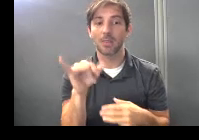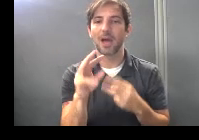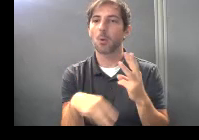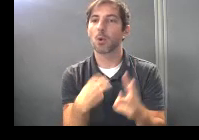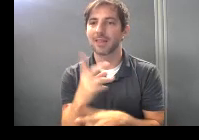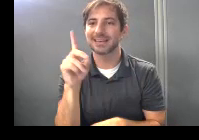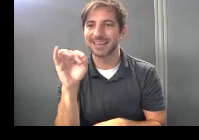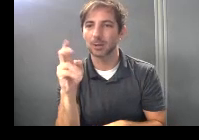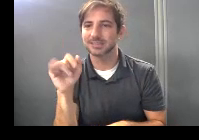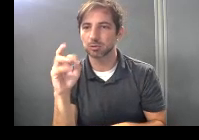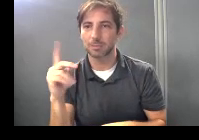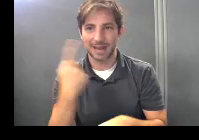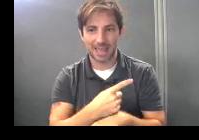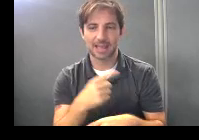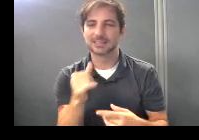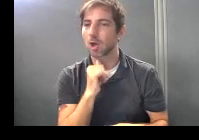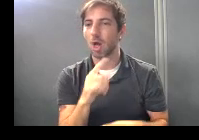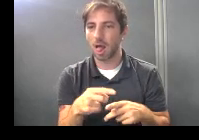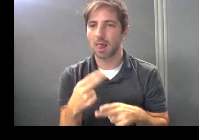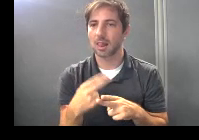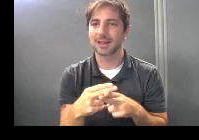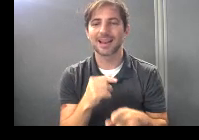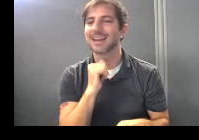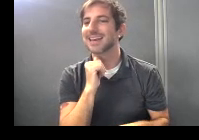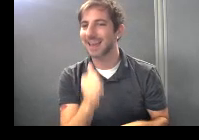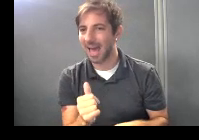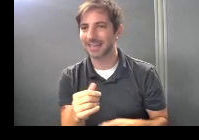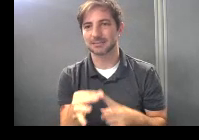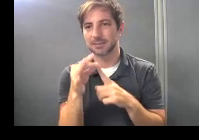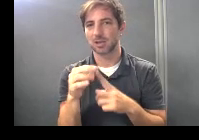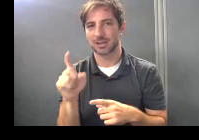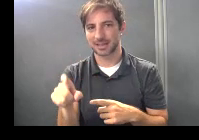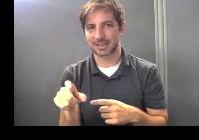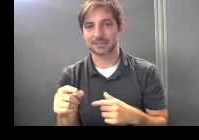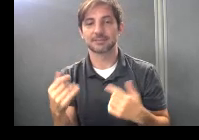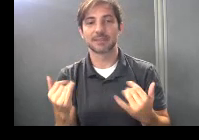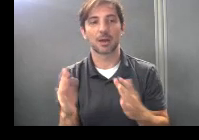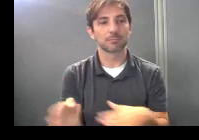JUST AN EXAMPLE OF ACCESSIBILITY STATEMENT, THE ALABAMA SHAKESPEARE FESTIVAL, THIS IS